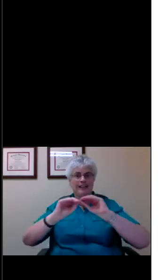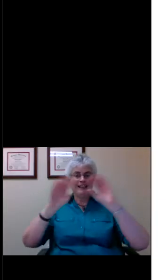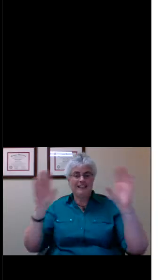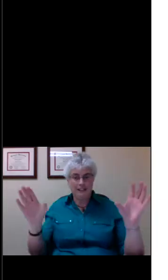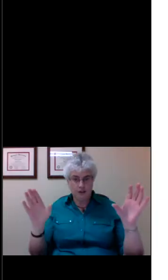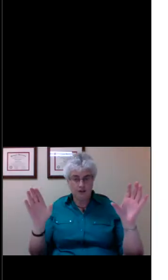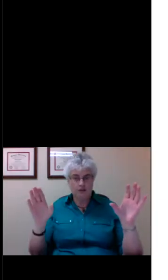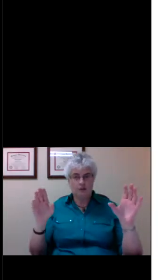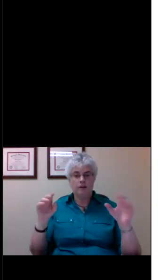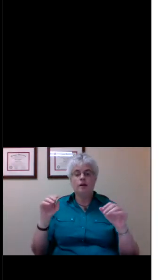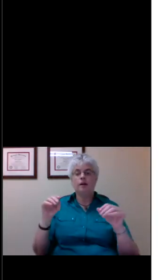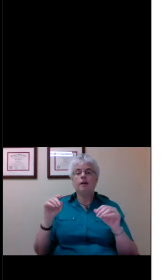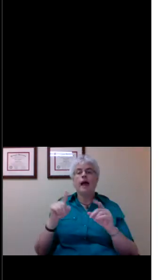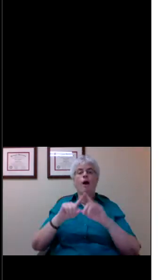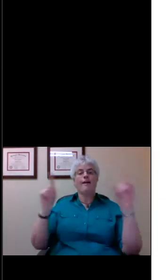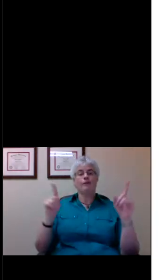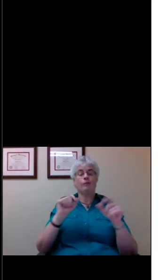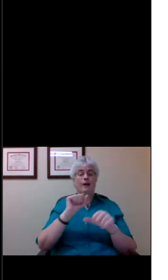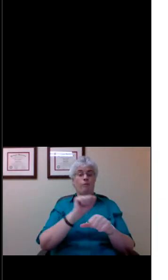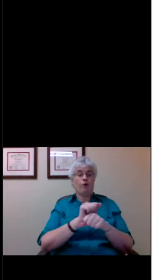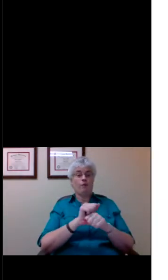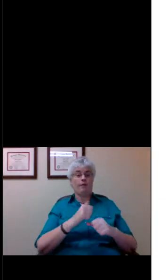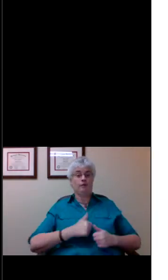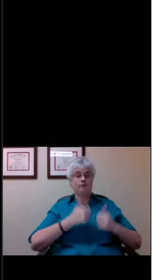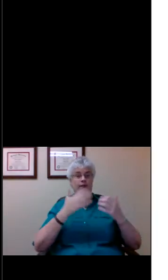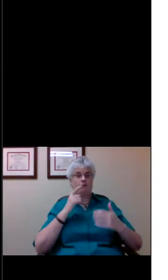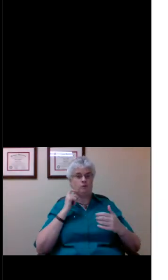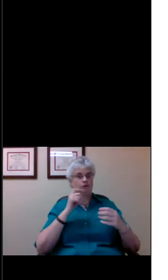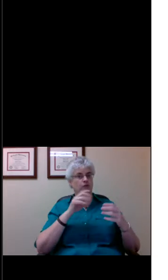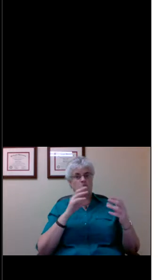their role to make sure that communication was delivered clearly. And